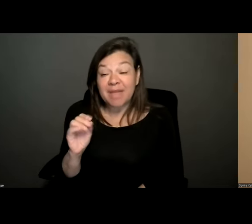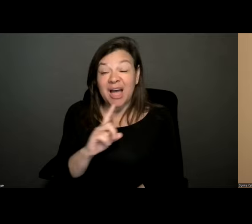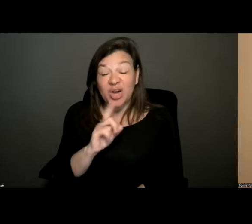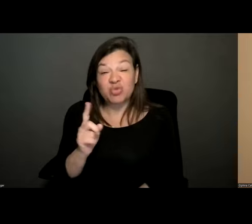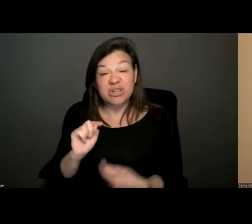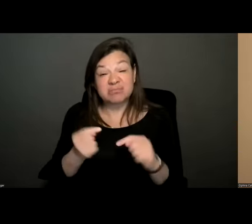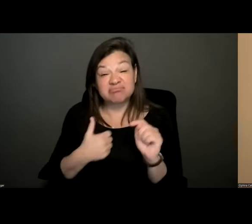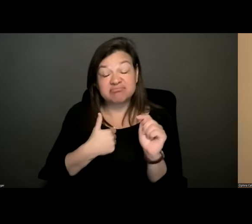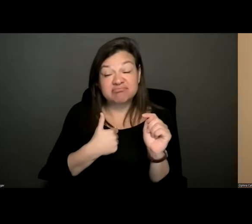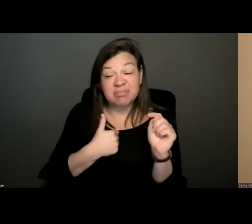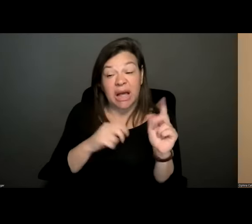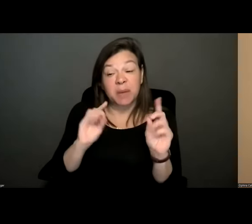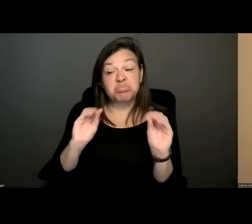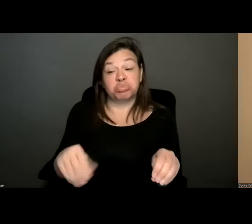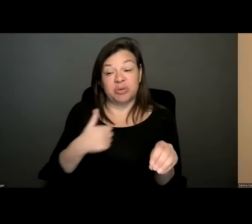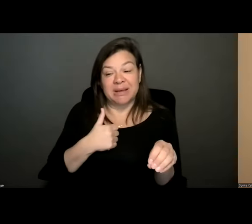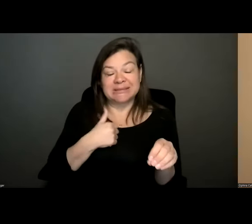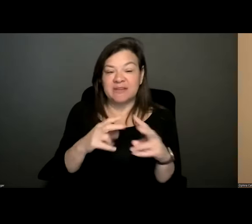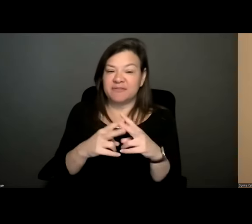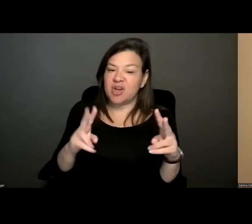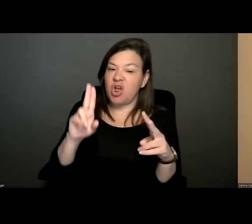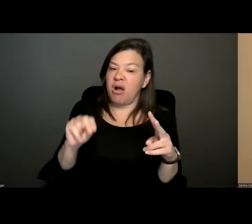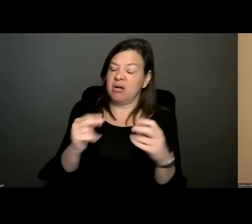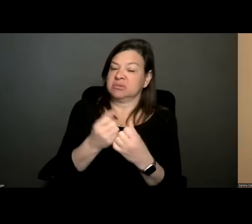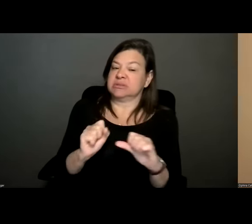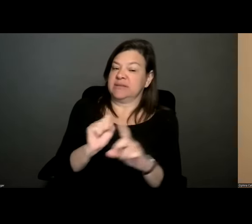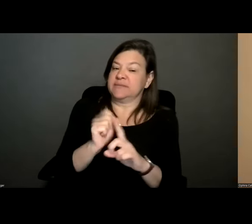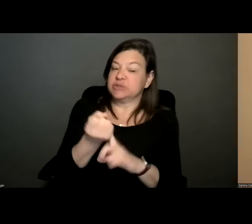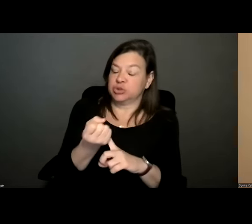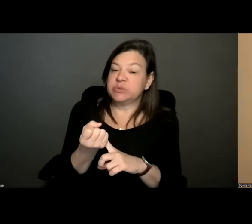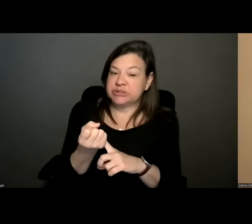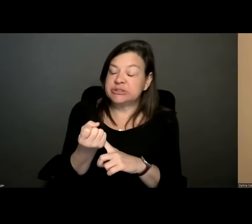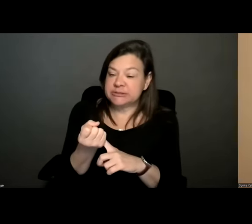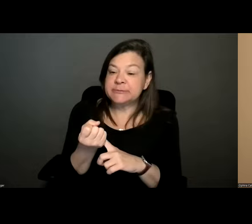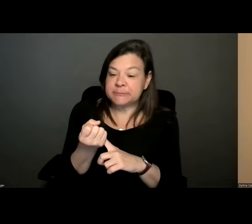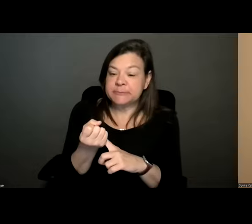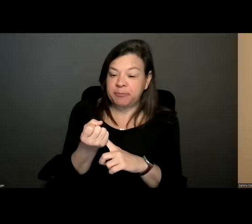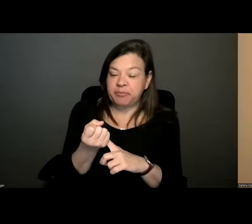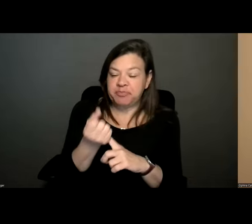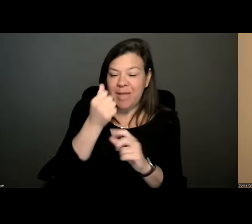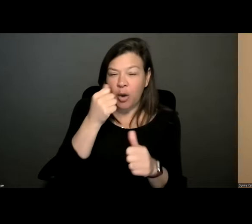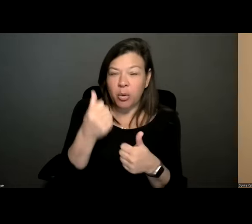I put myself in some unsafe situations and I remember I would be in my lessons